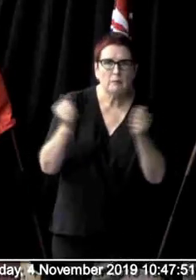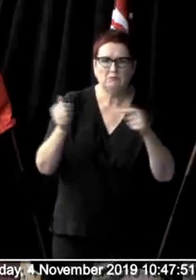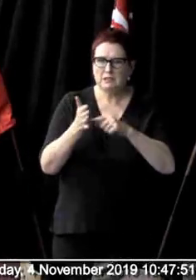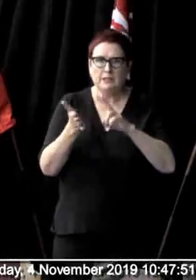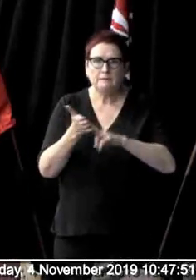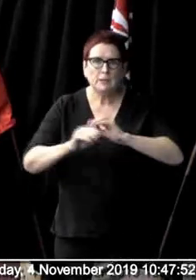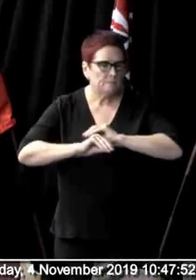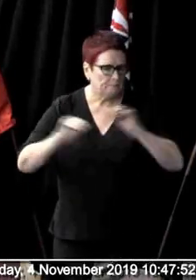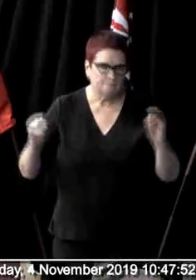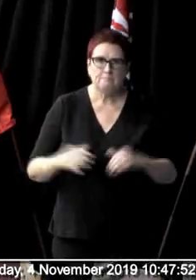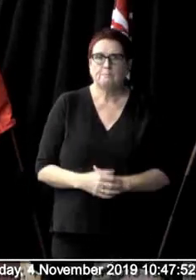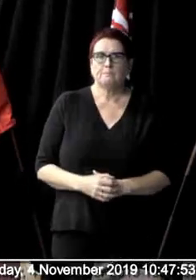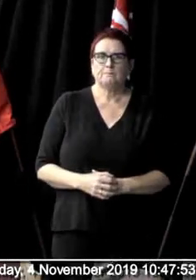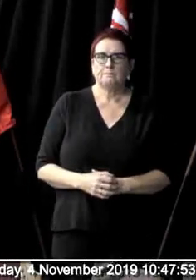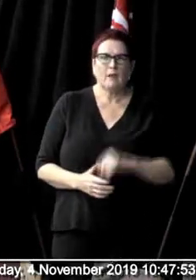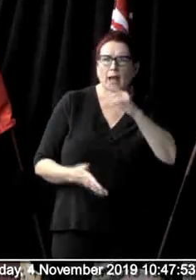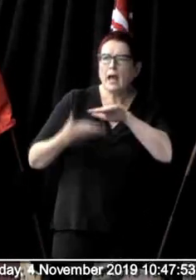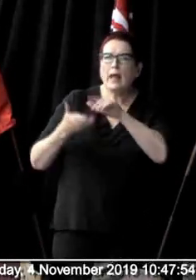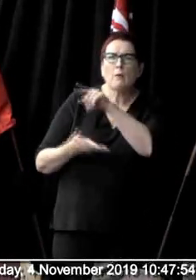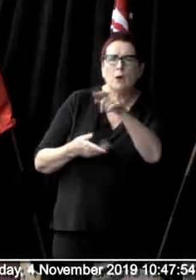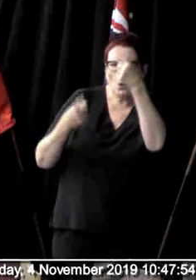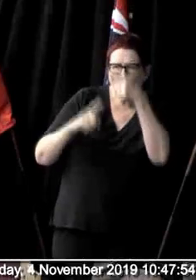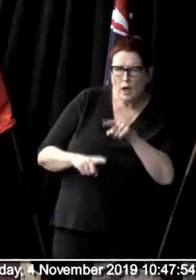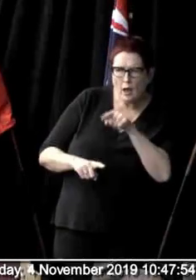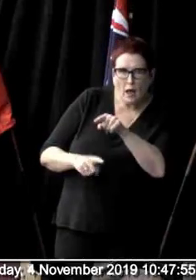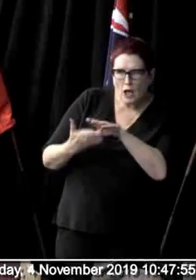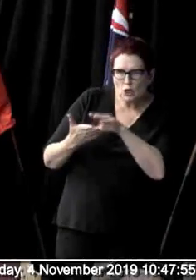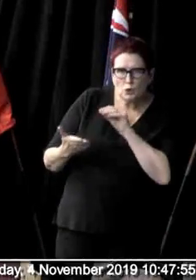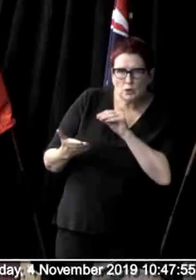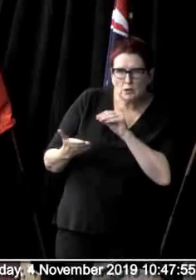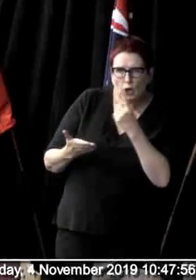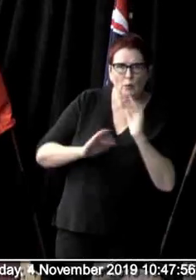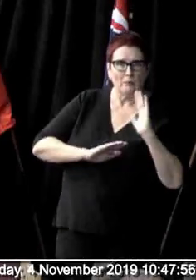current or former students of the education system in Queensland.